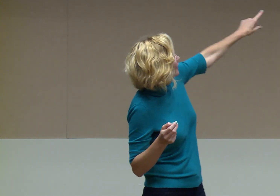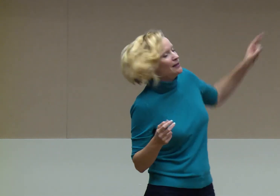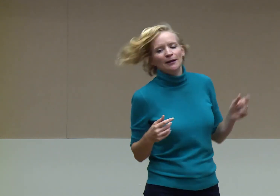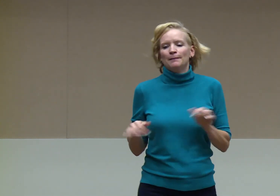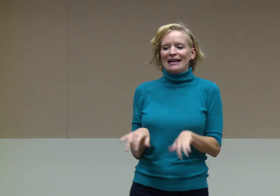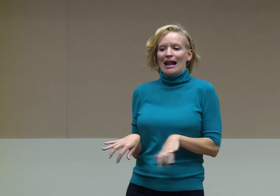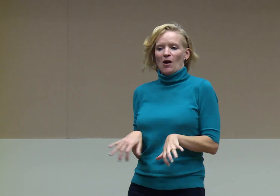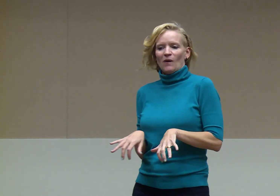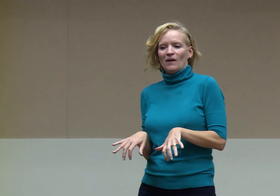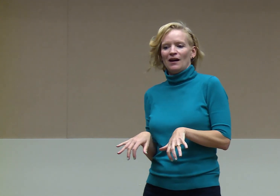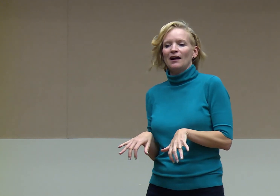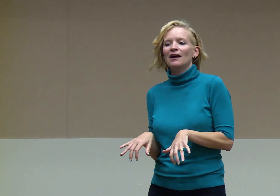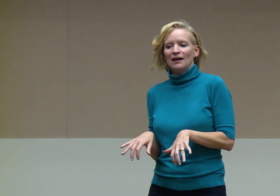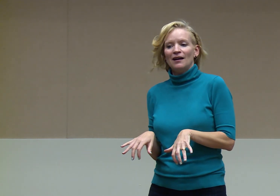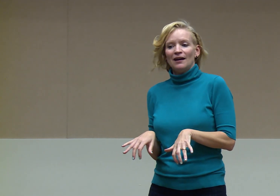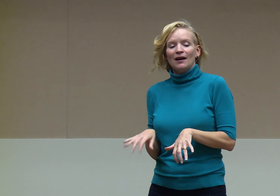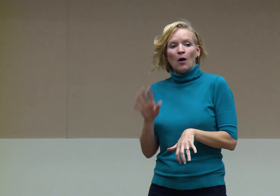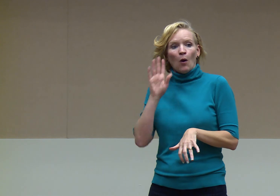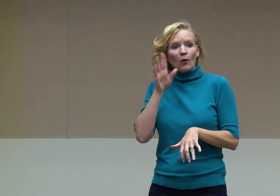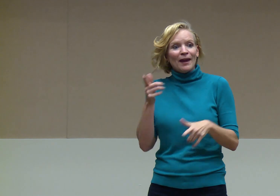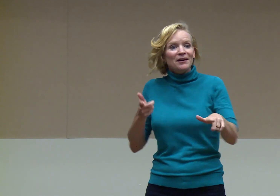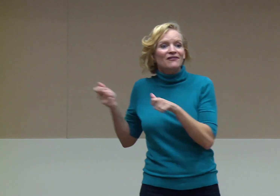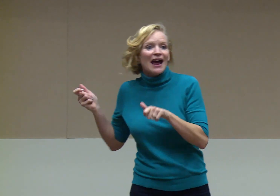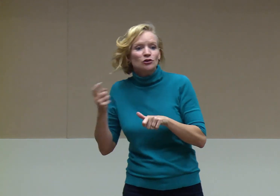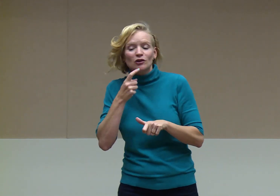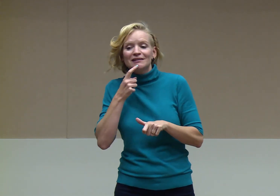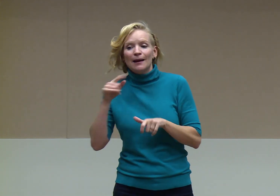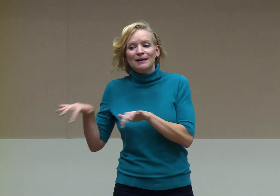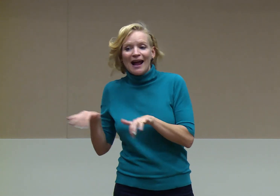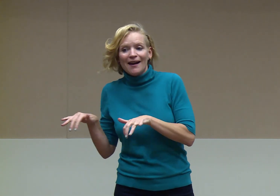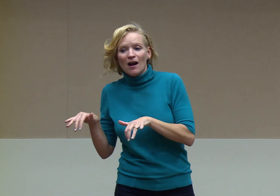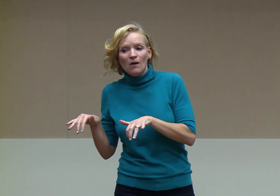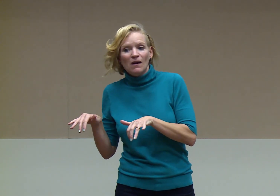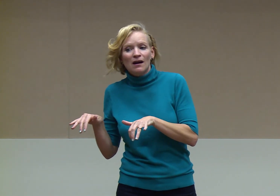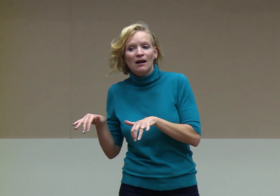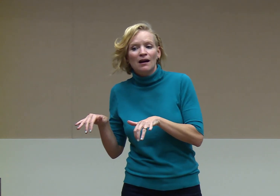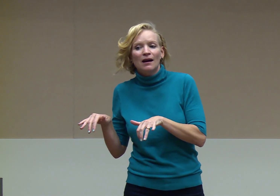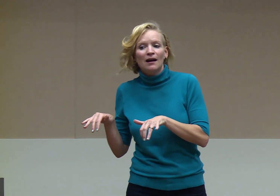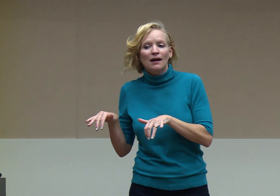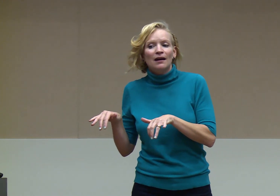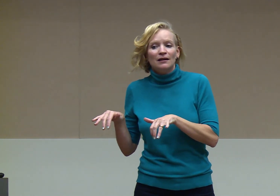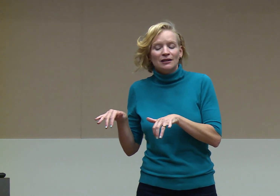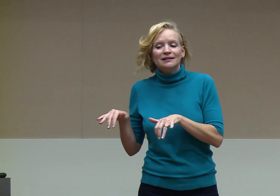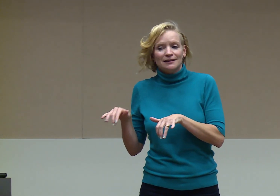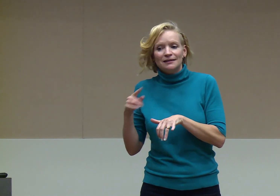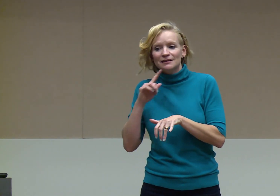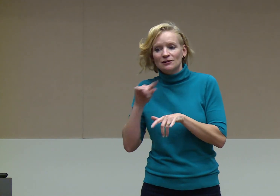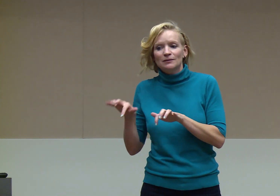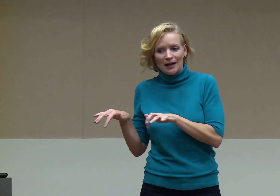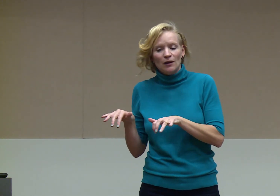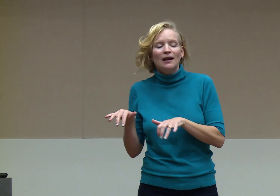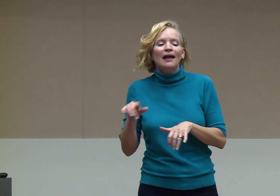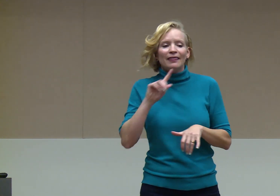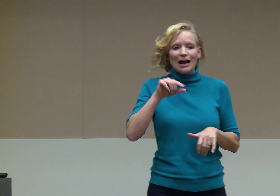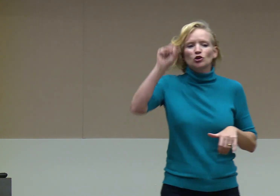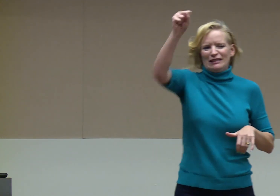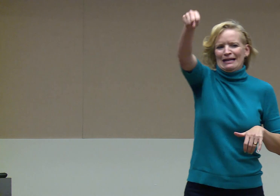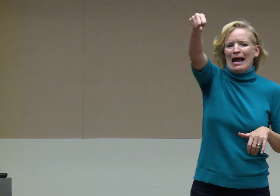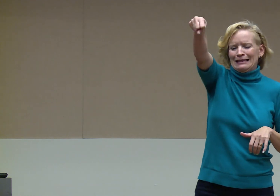If they saw the guitar and then the piano, we wondered if they would be faster at responding to "piano,"